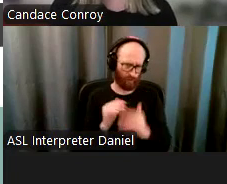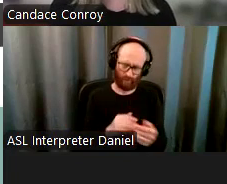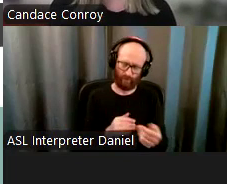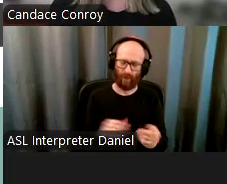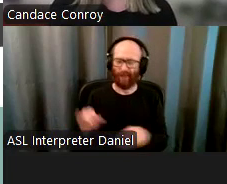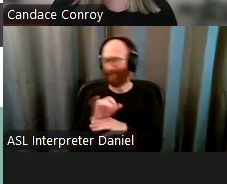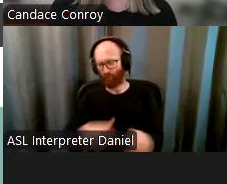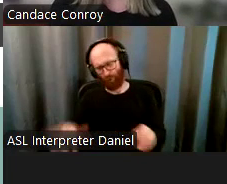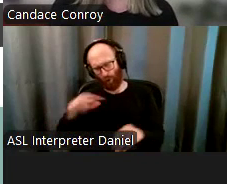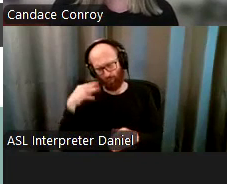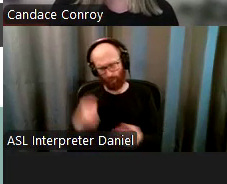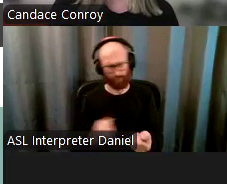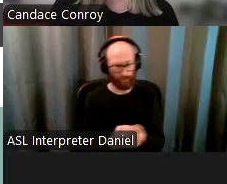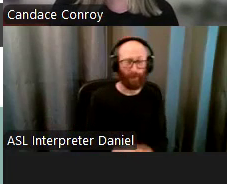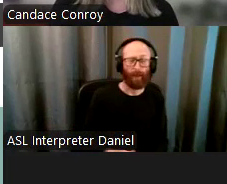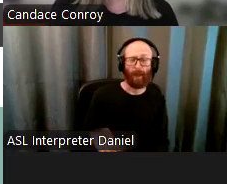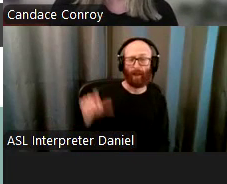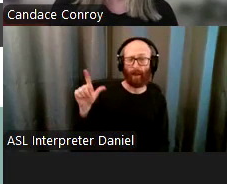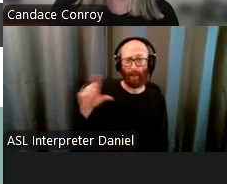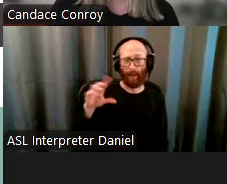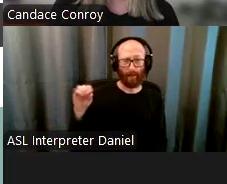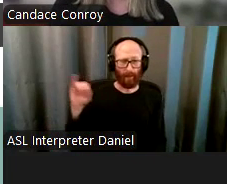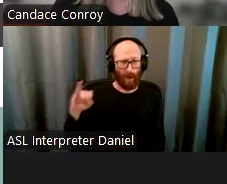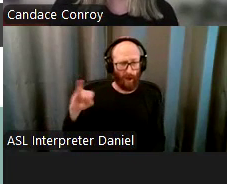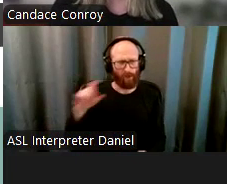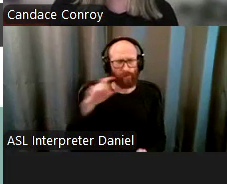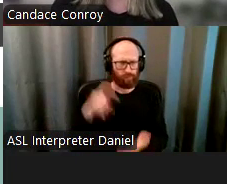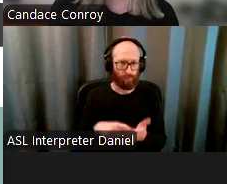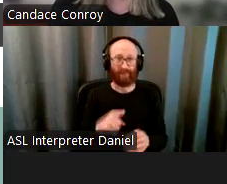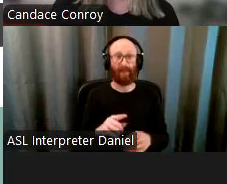recognized by Labor and Industries as foundational content for Construction